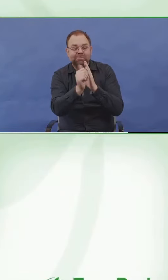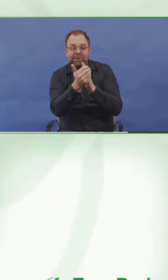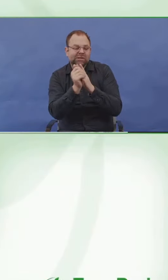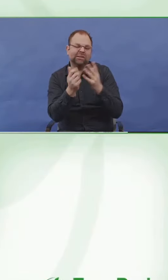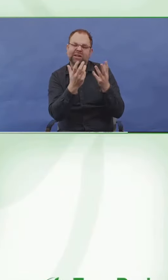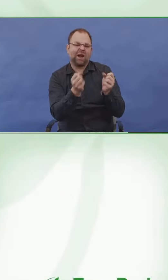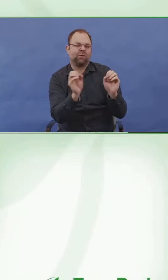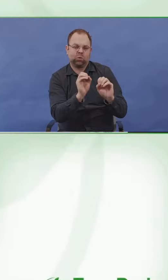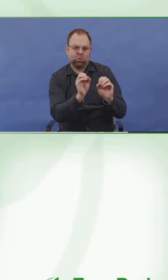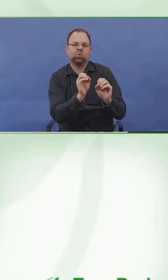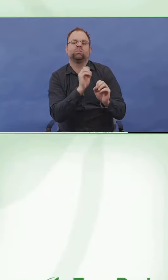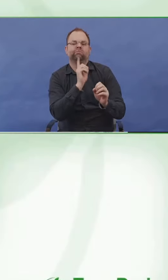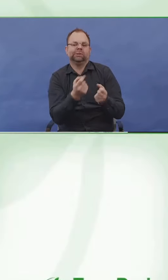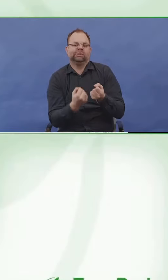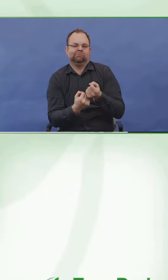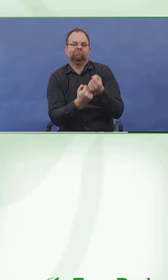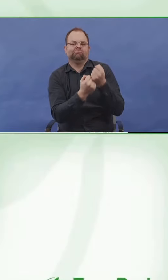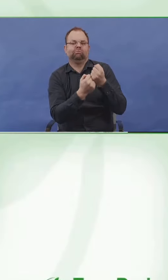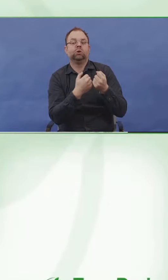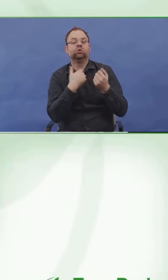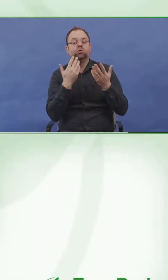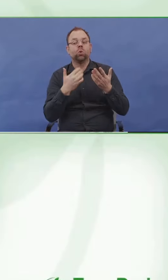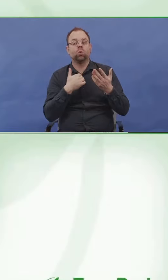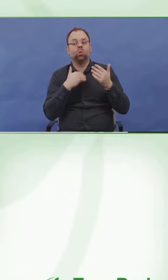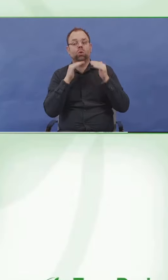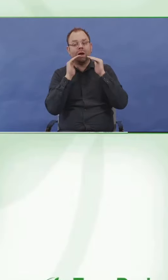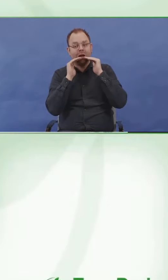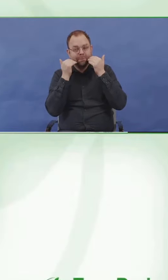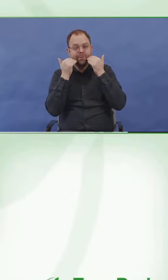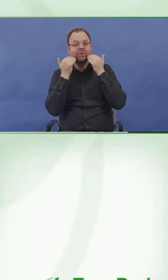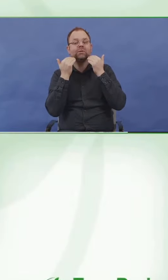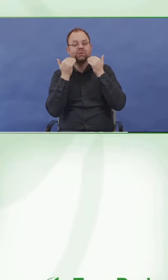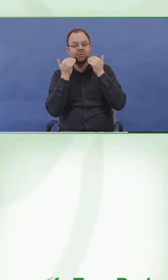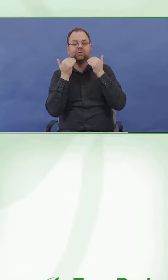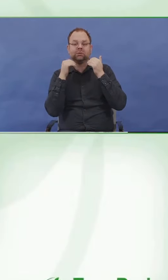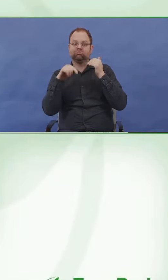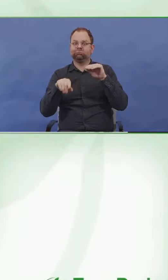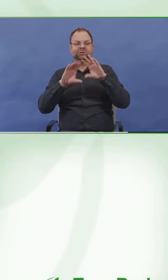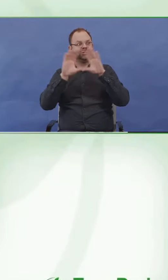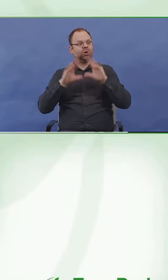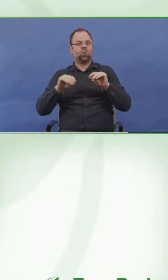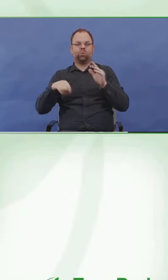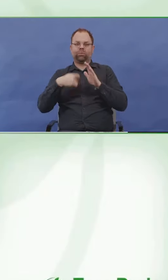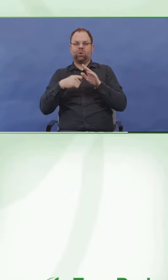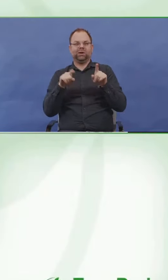I hope we can see all of these discussions online. I know that there are Twitter hashtags going around and lots of